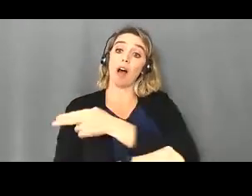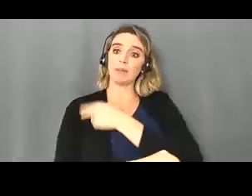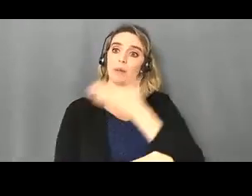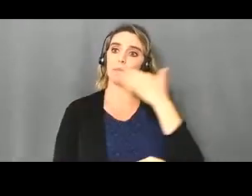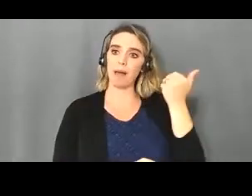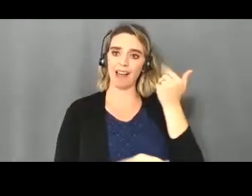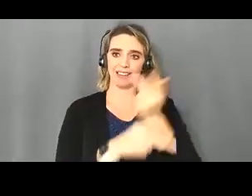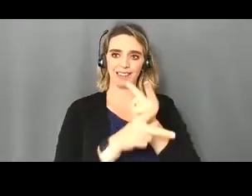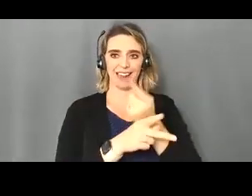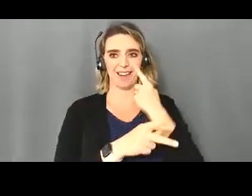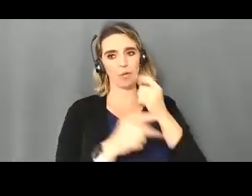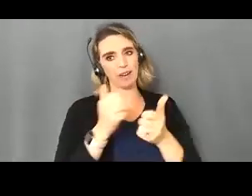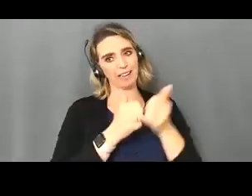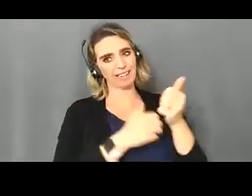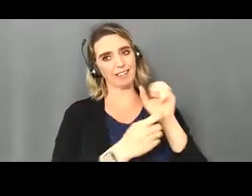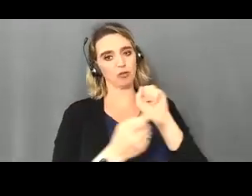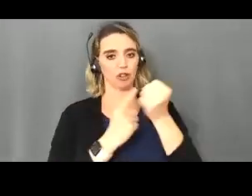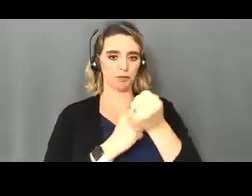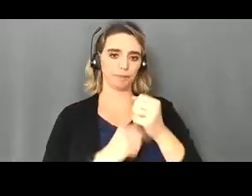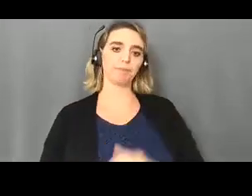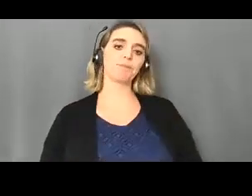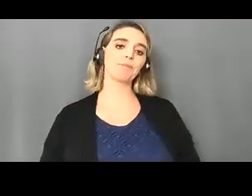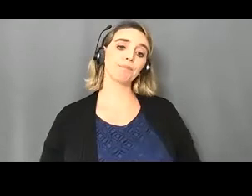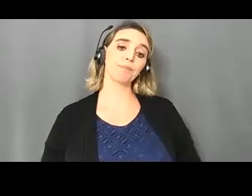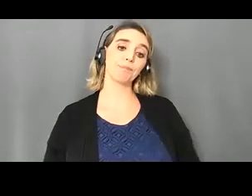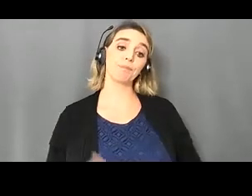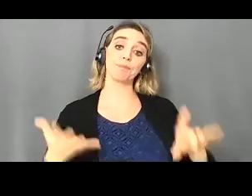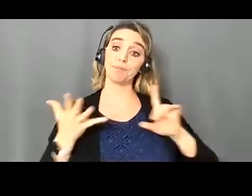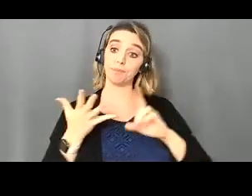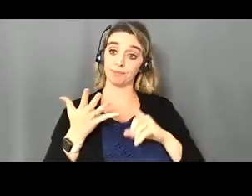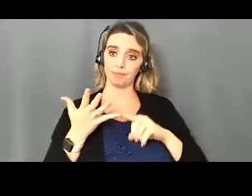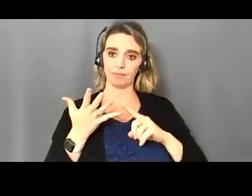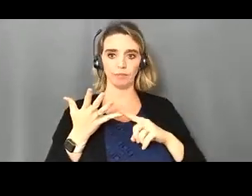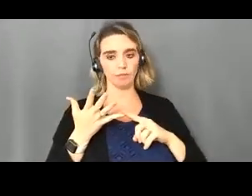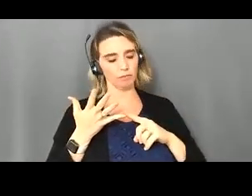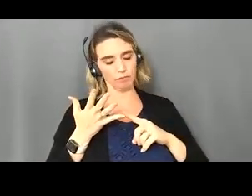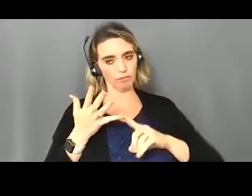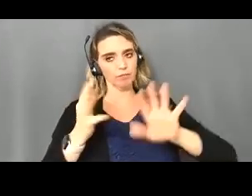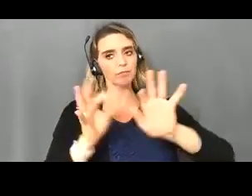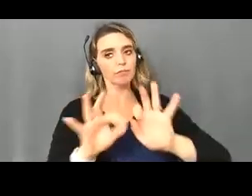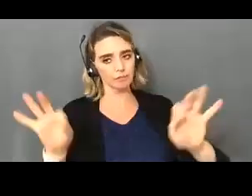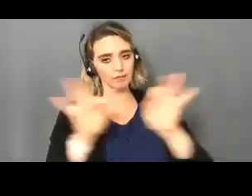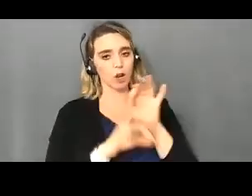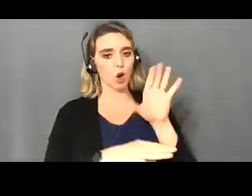for the situation at hand. And then last but absolutely not least is our coping driver.